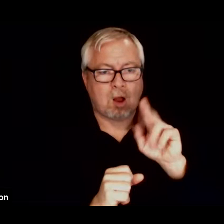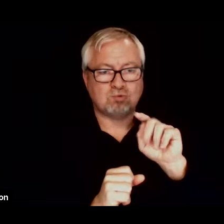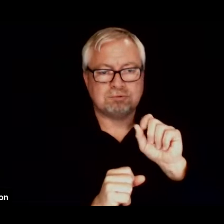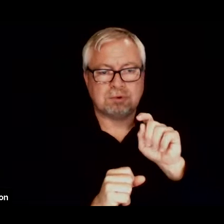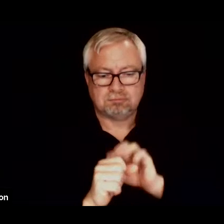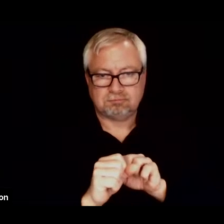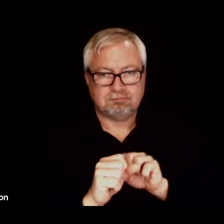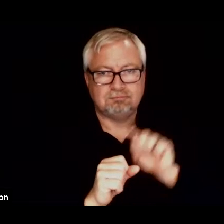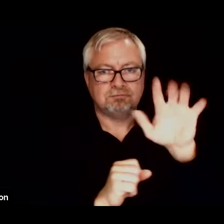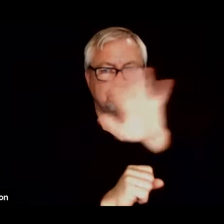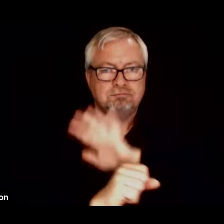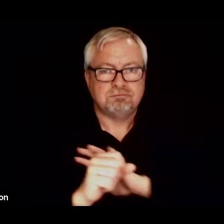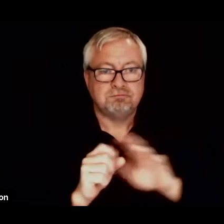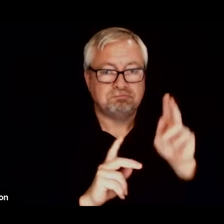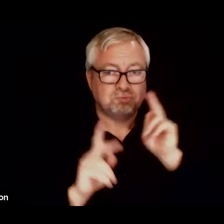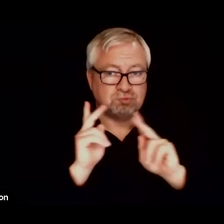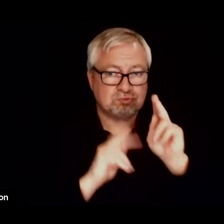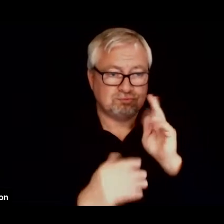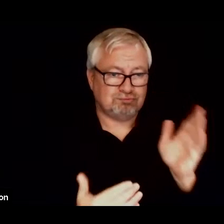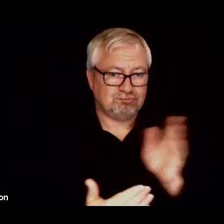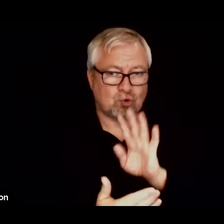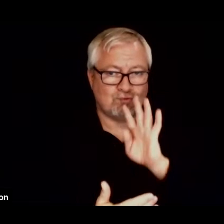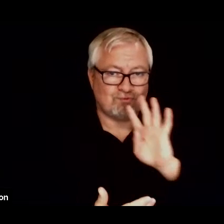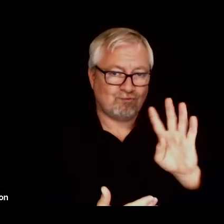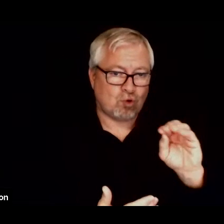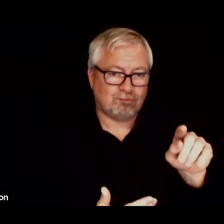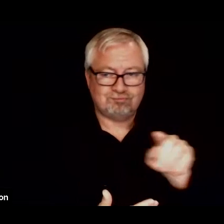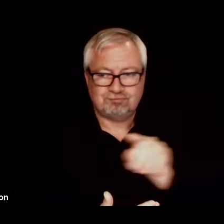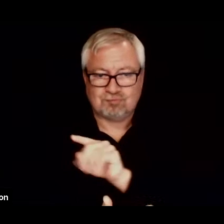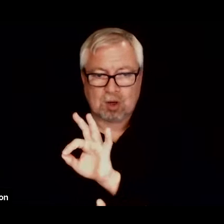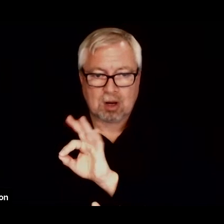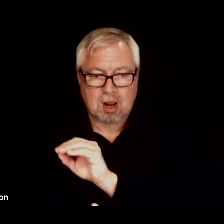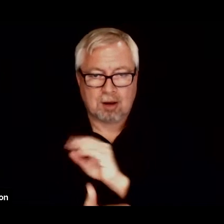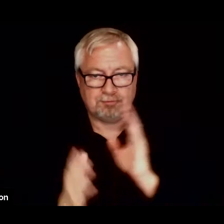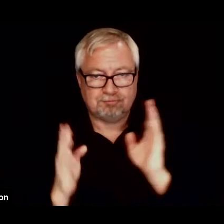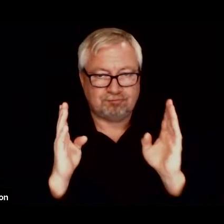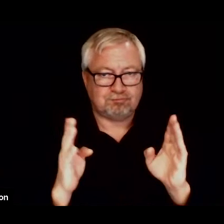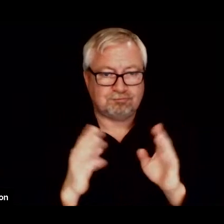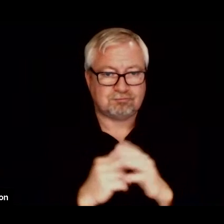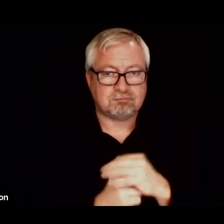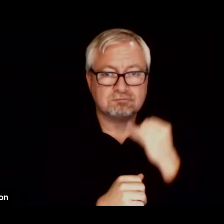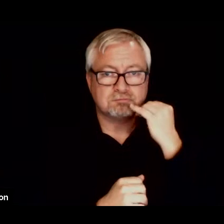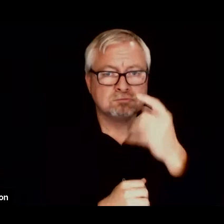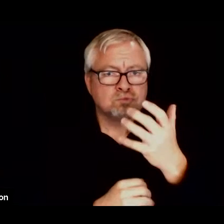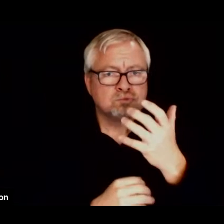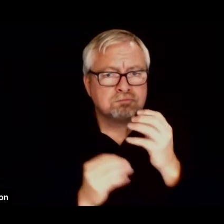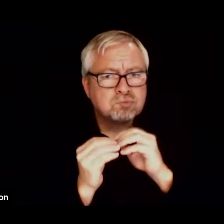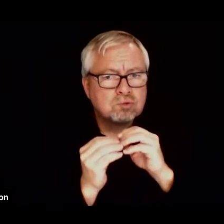to their 90s. 51 of these residents were in long-term care facilities. Our hospital